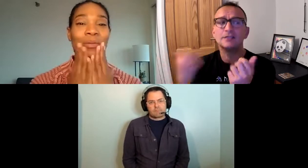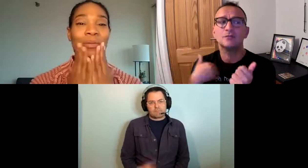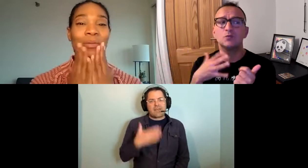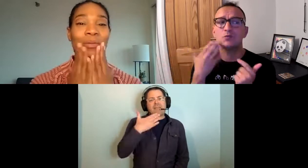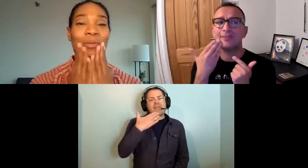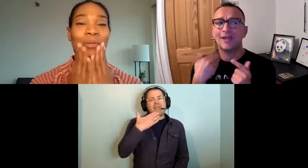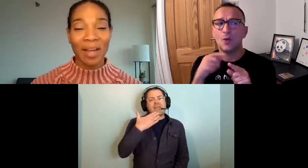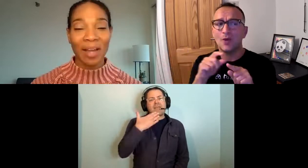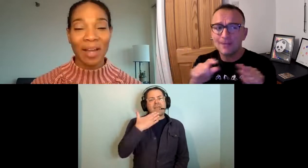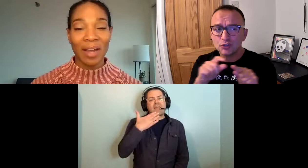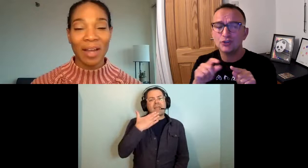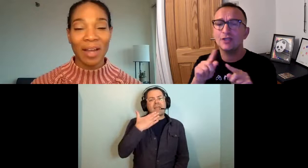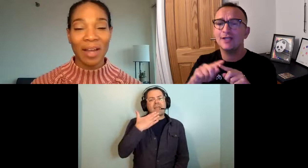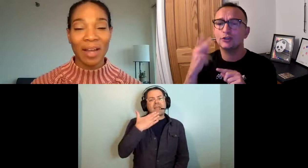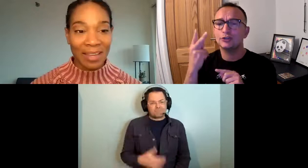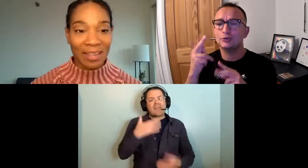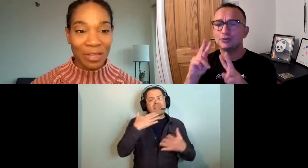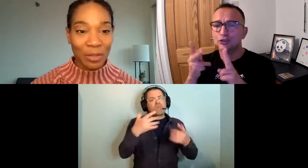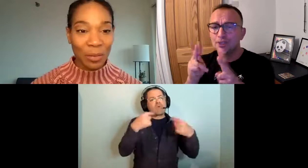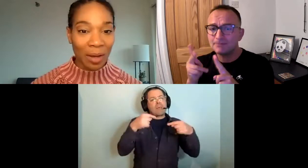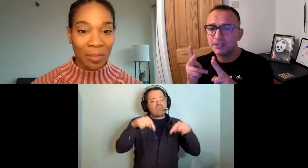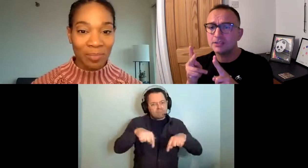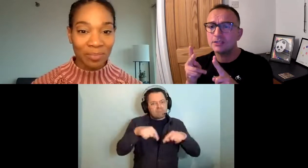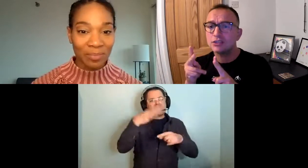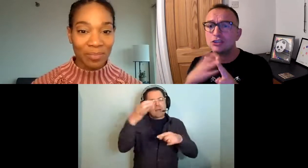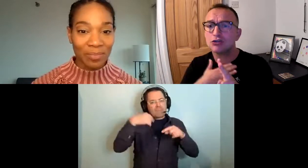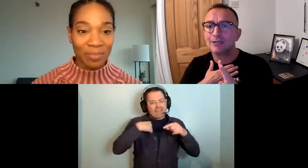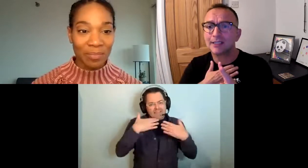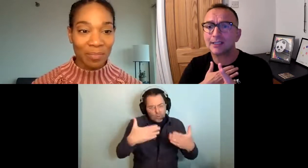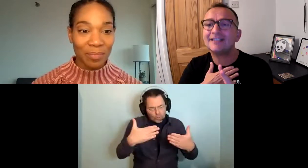interpreters, thank you Hannah and Lisa, thank you so